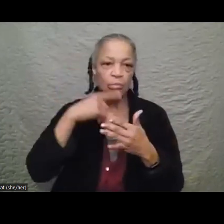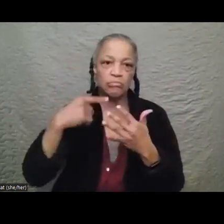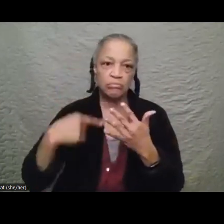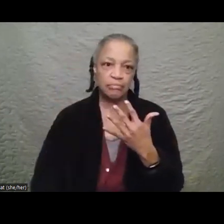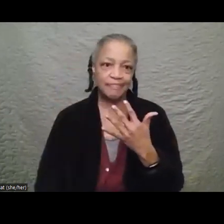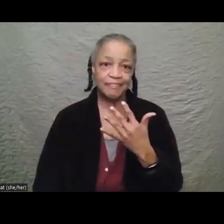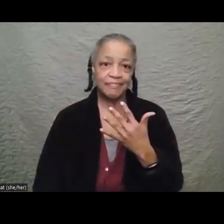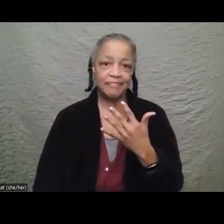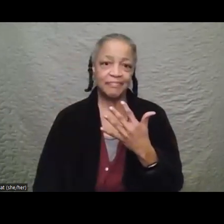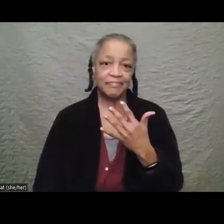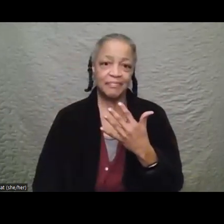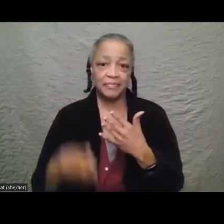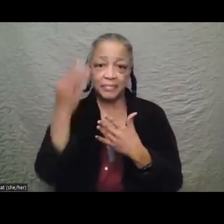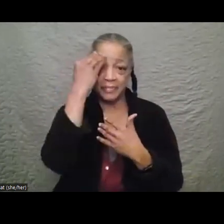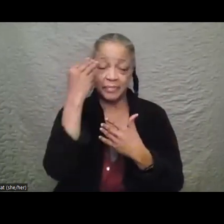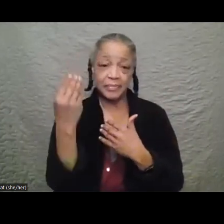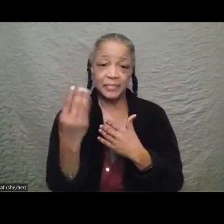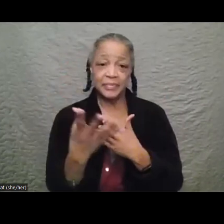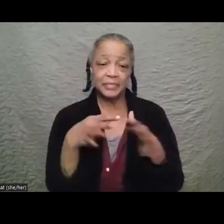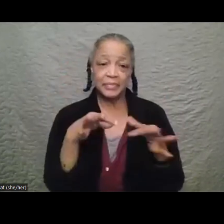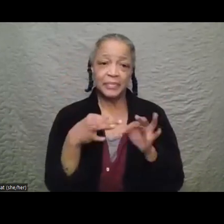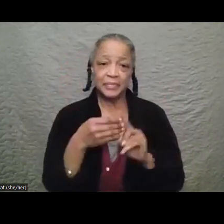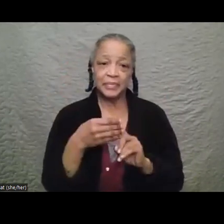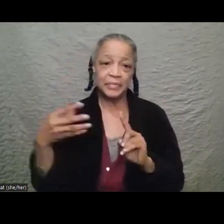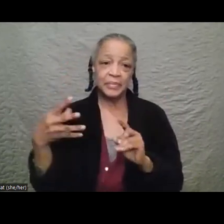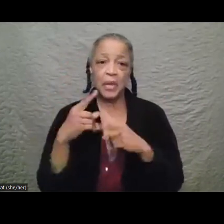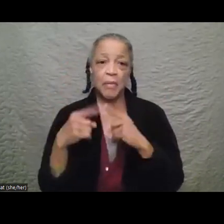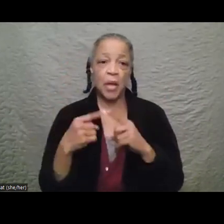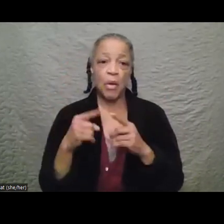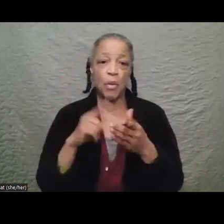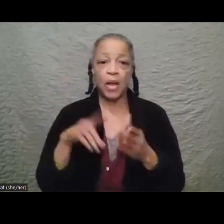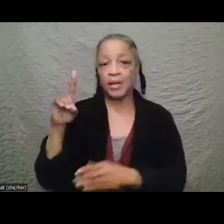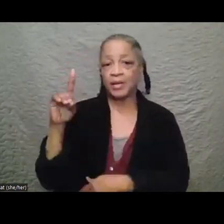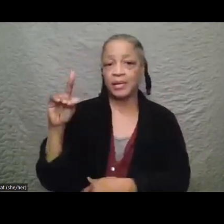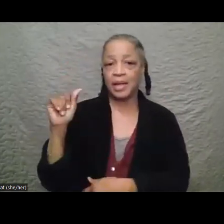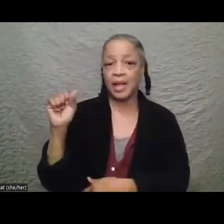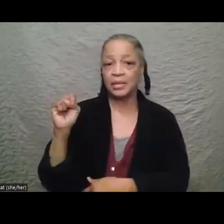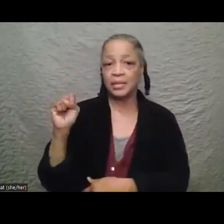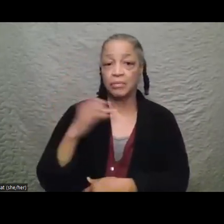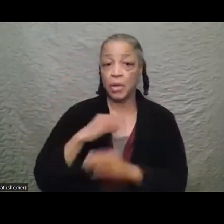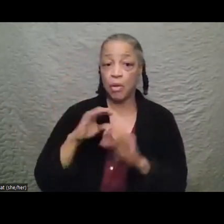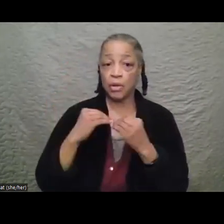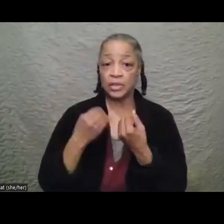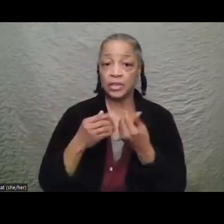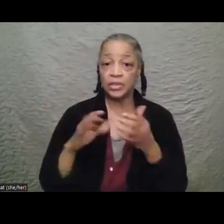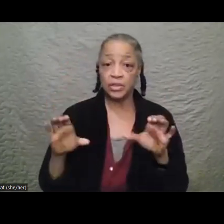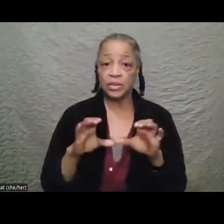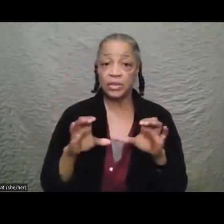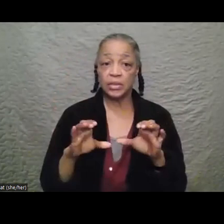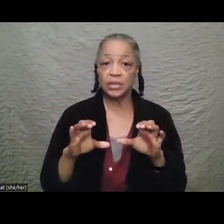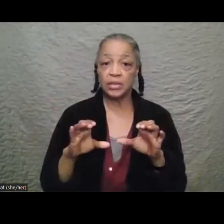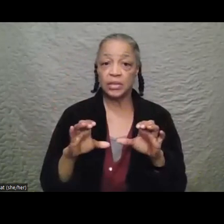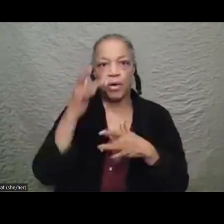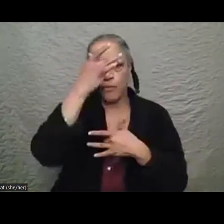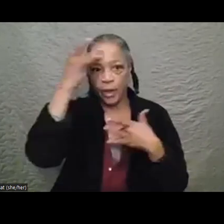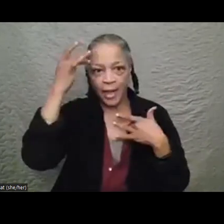I can tell you a little bit about what we are doing so I don't forget . I just want